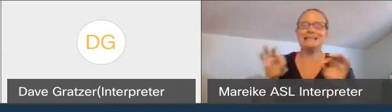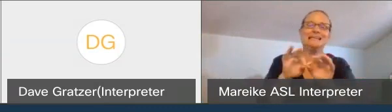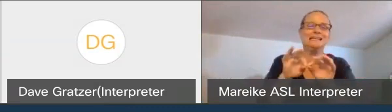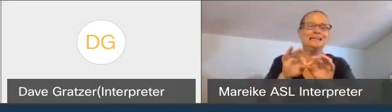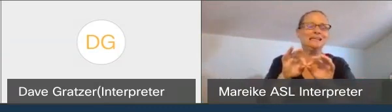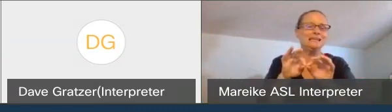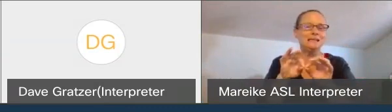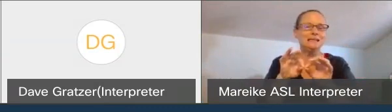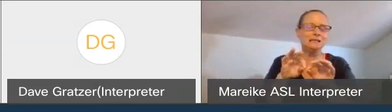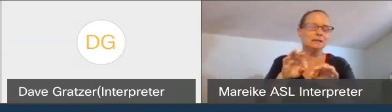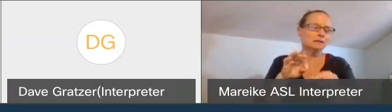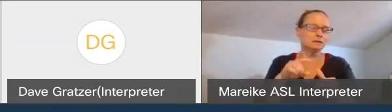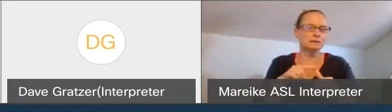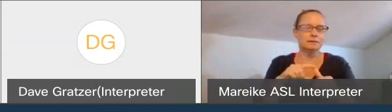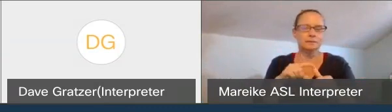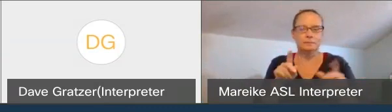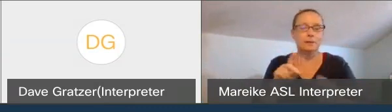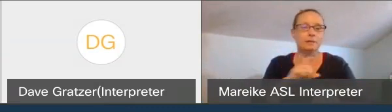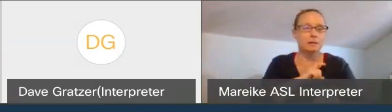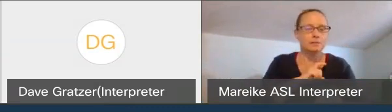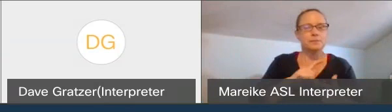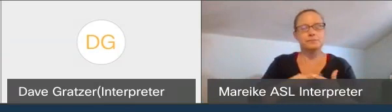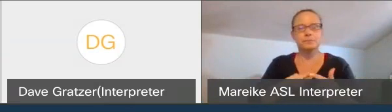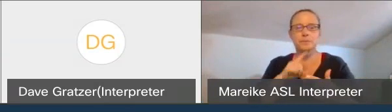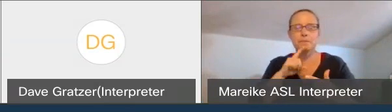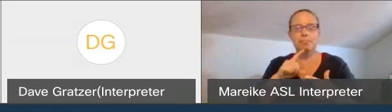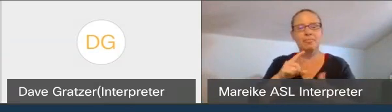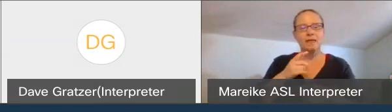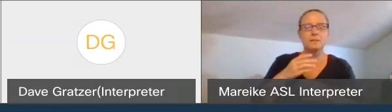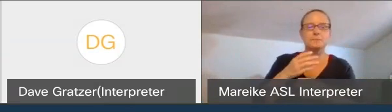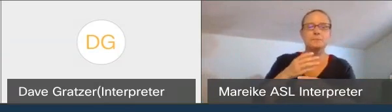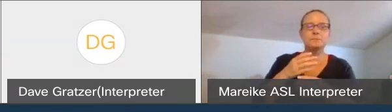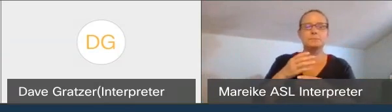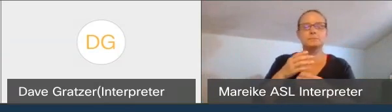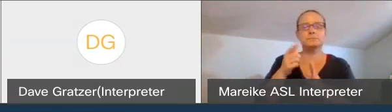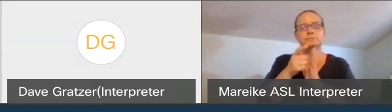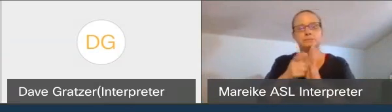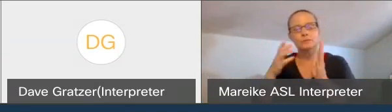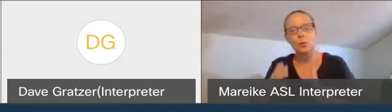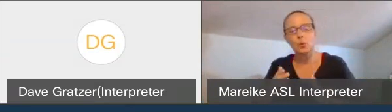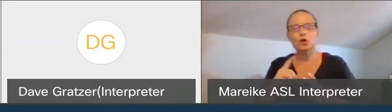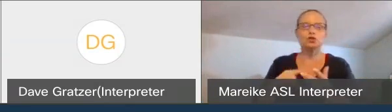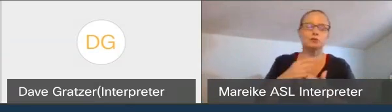your law enforcement, your prosecution, your public defender, your hospitals, but also, you have to pull in the politicians.